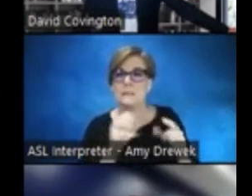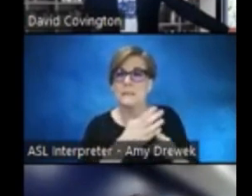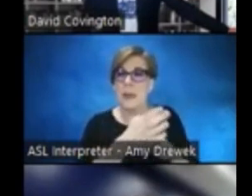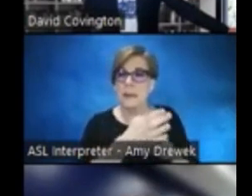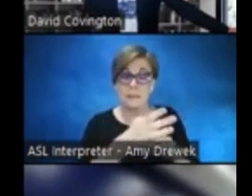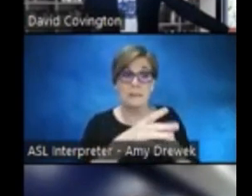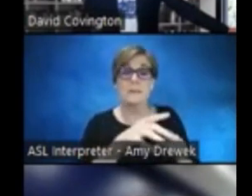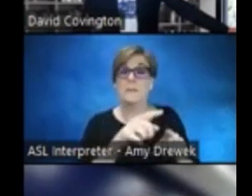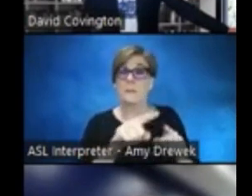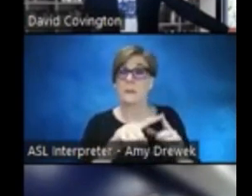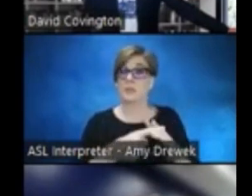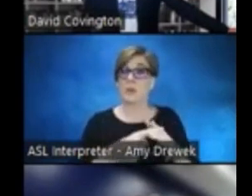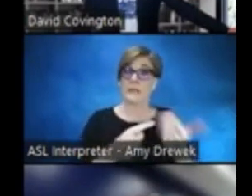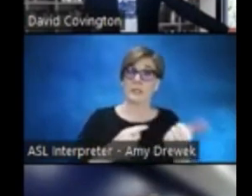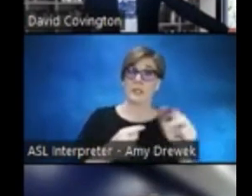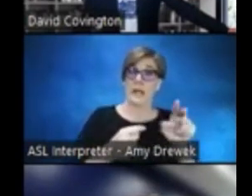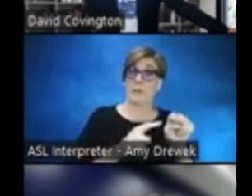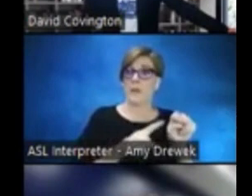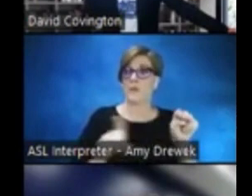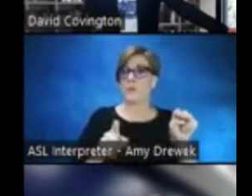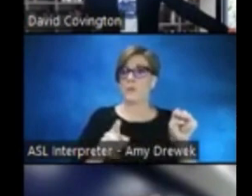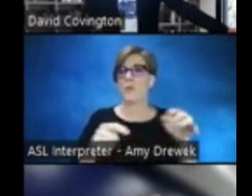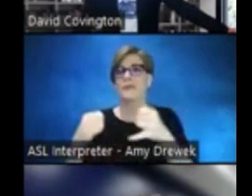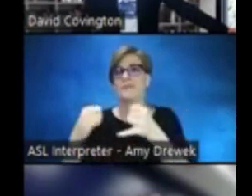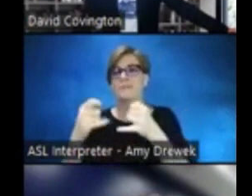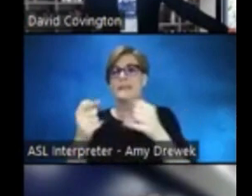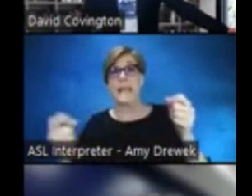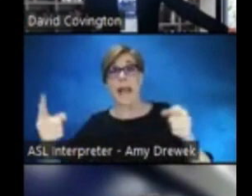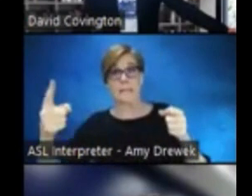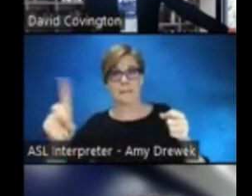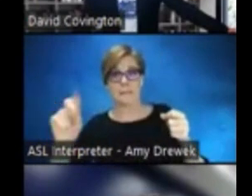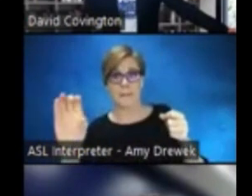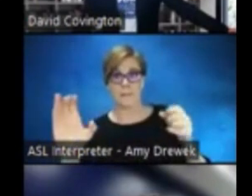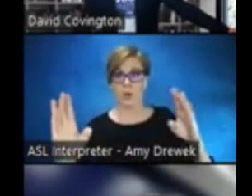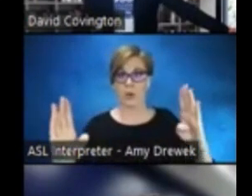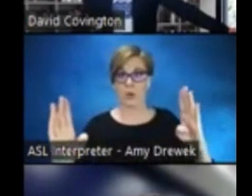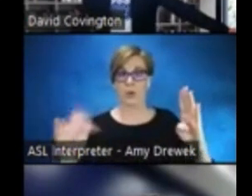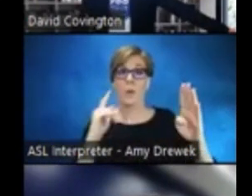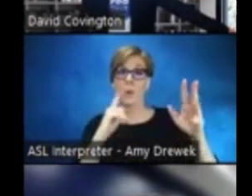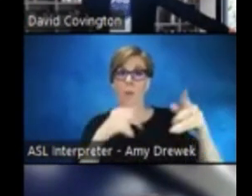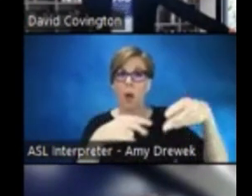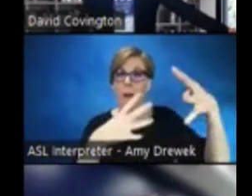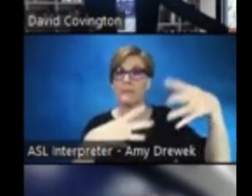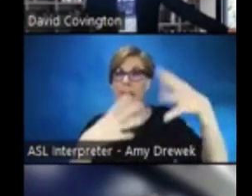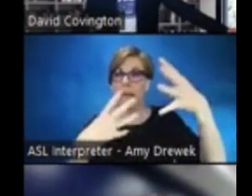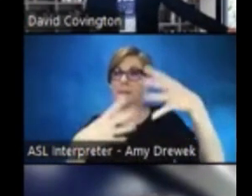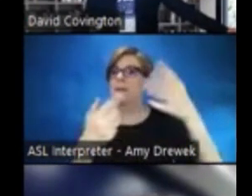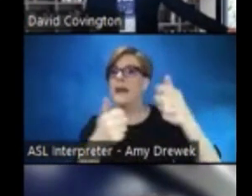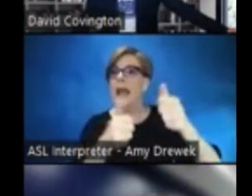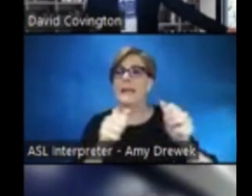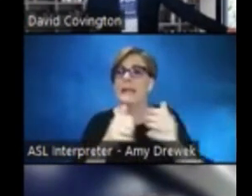NEXT DECEMBER. WE WILL KEEP THIS UPDATED AS NEW BILL TEXTS COME OUT.